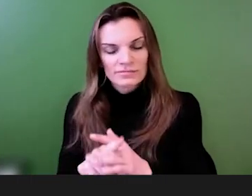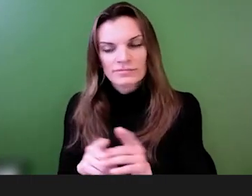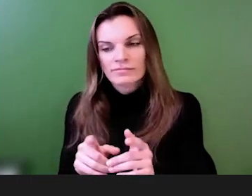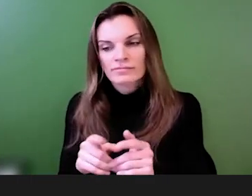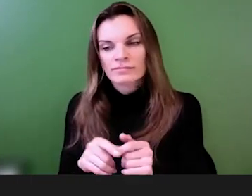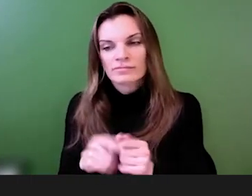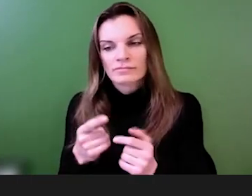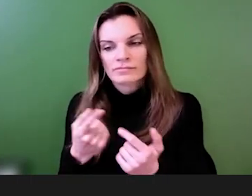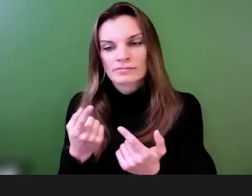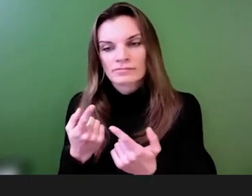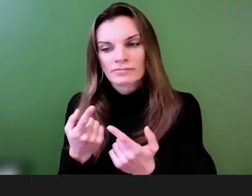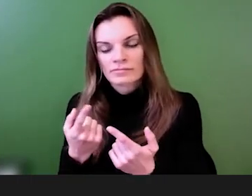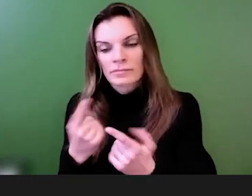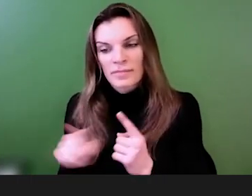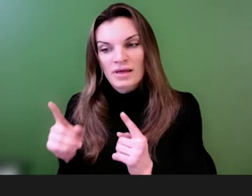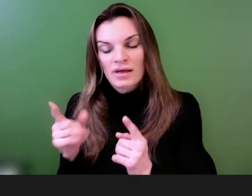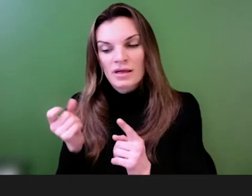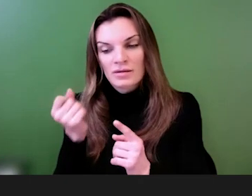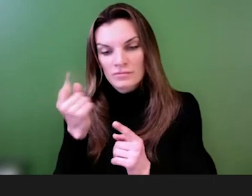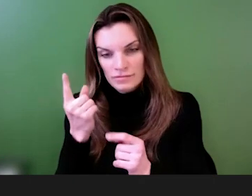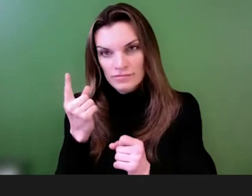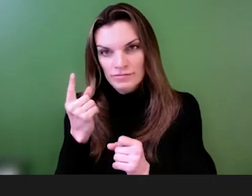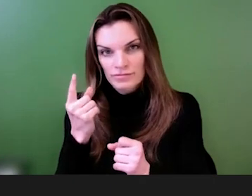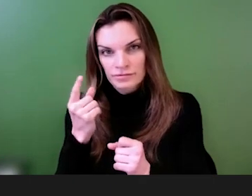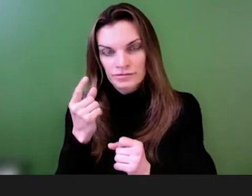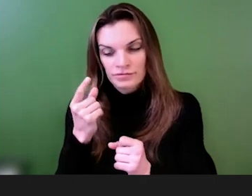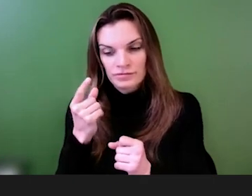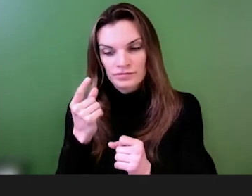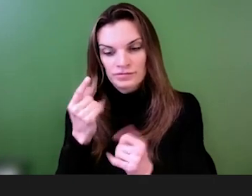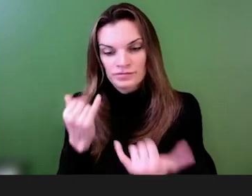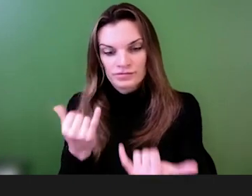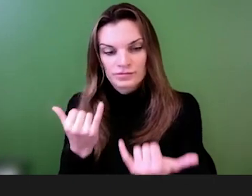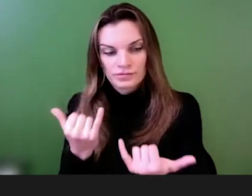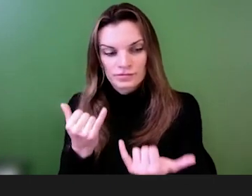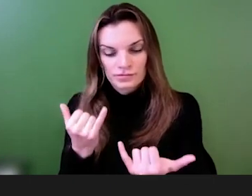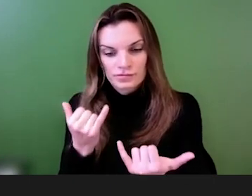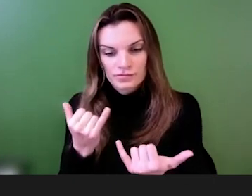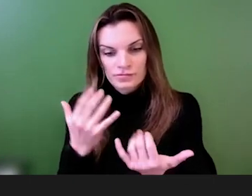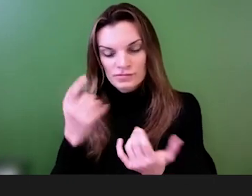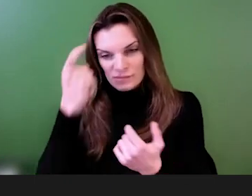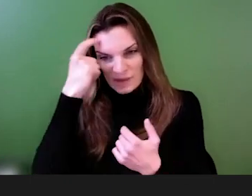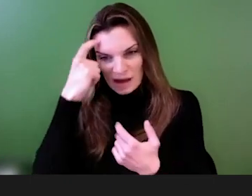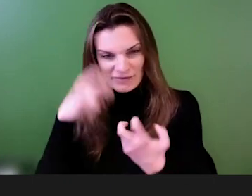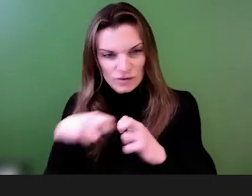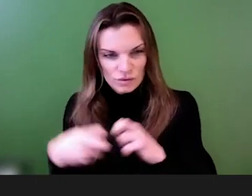But at this point was left now is cognitive issues. And my